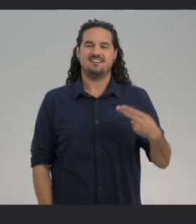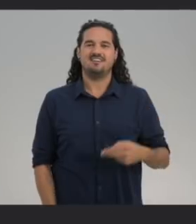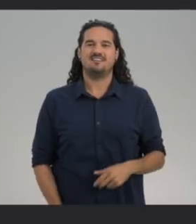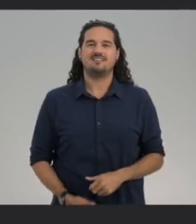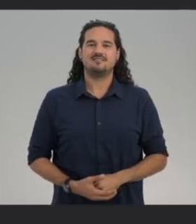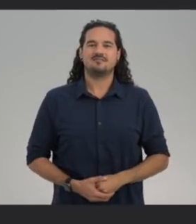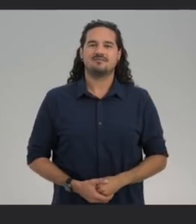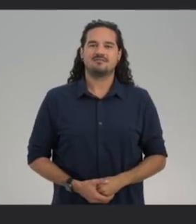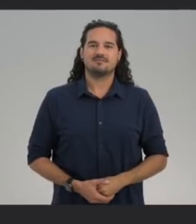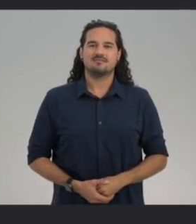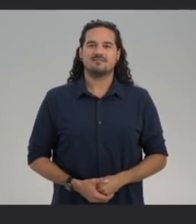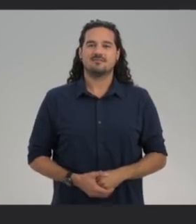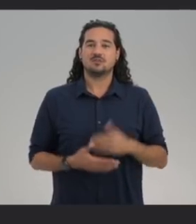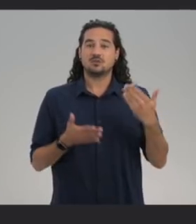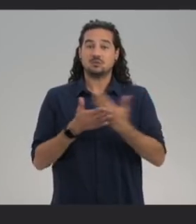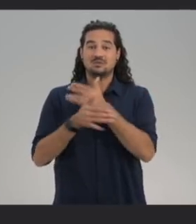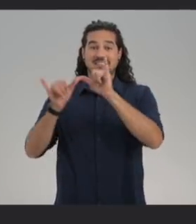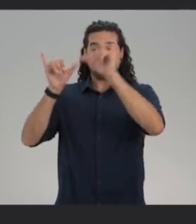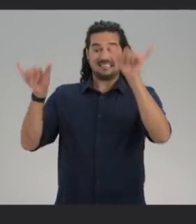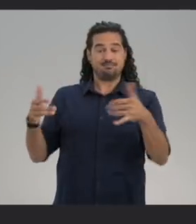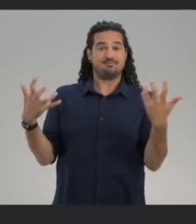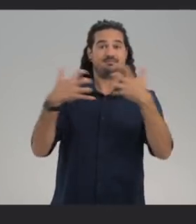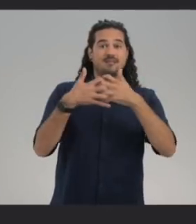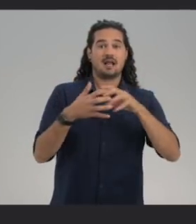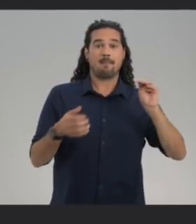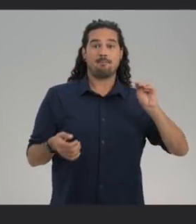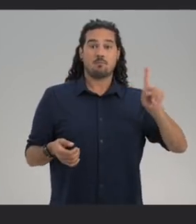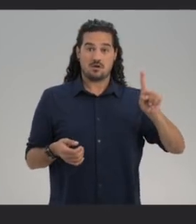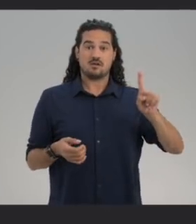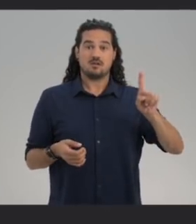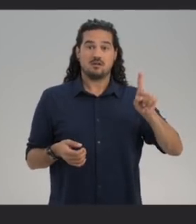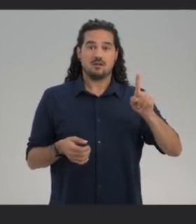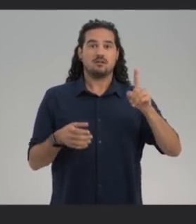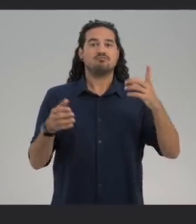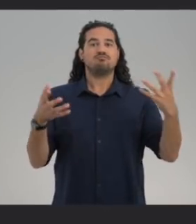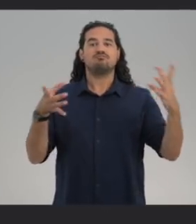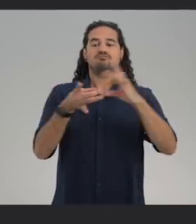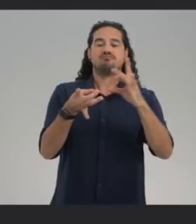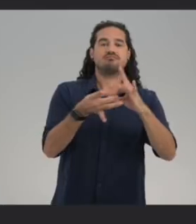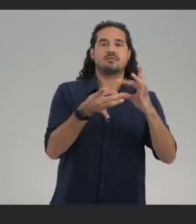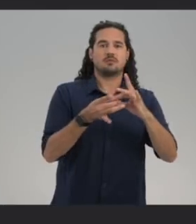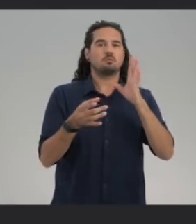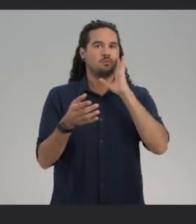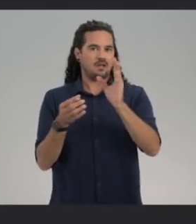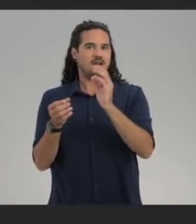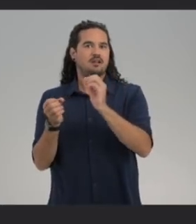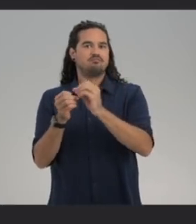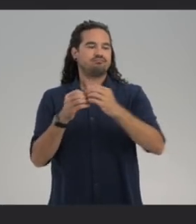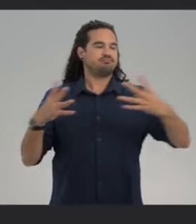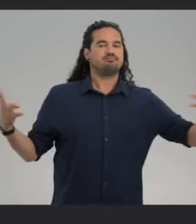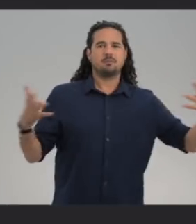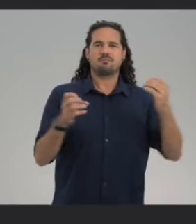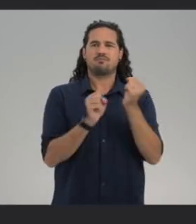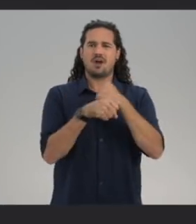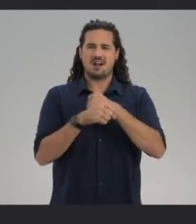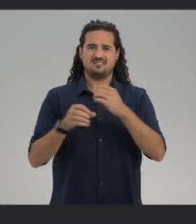These new systems with M1 join the rest of our Mac product line, including some phenomenal products that we've introduced over the last year.